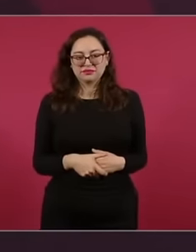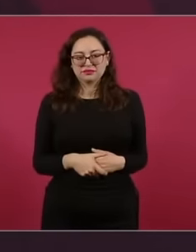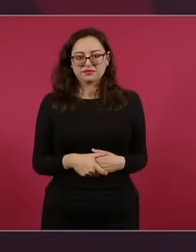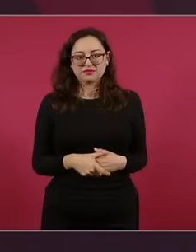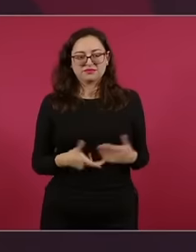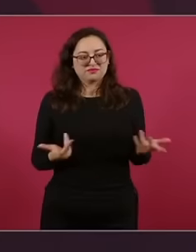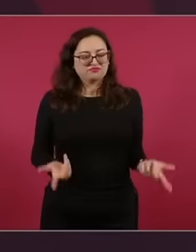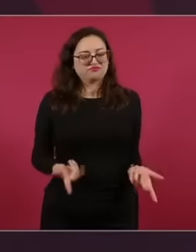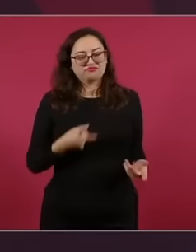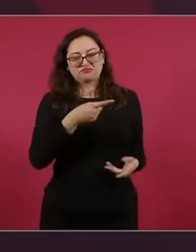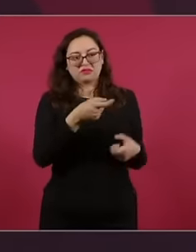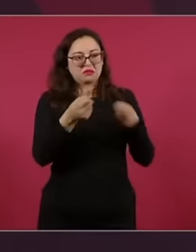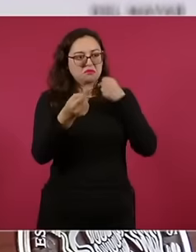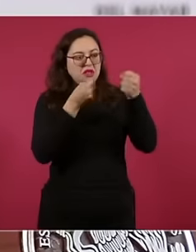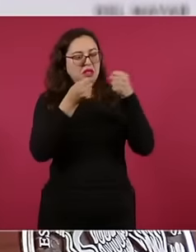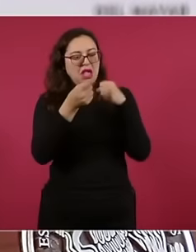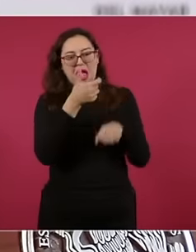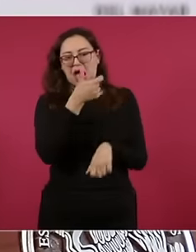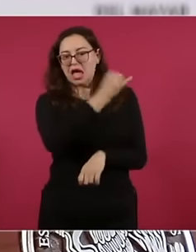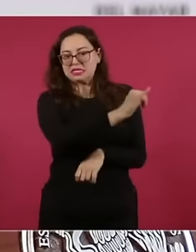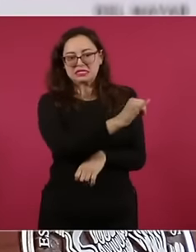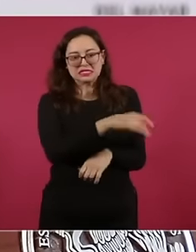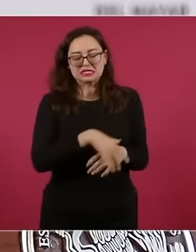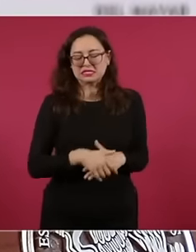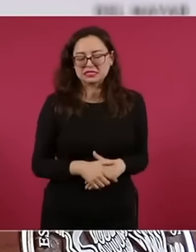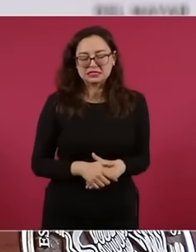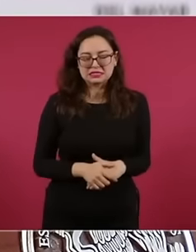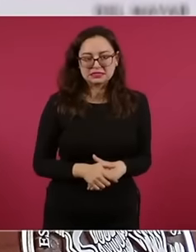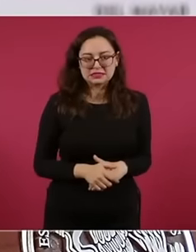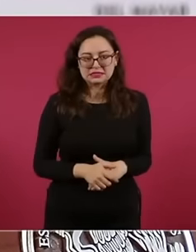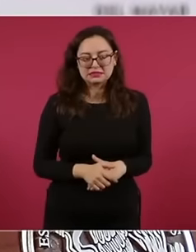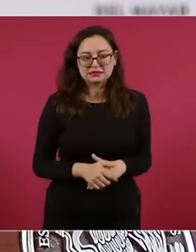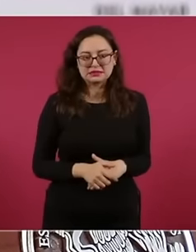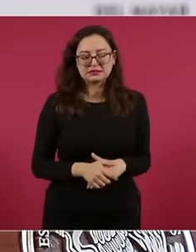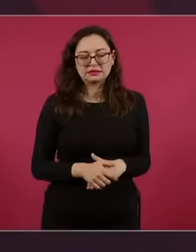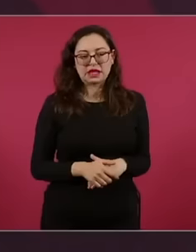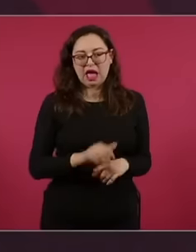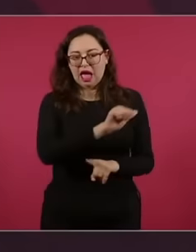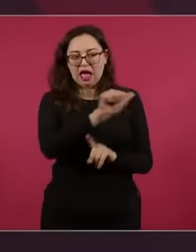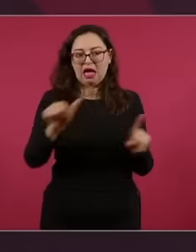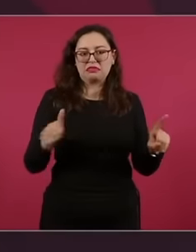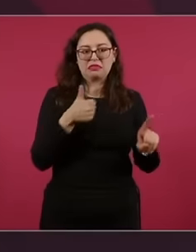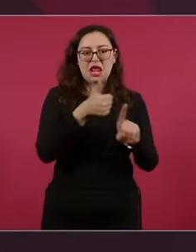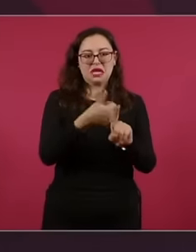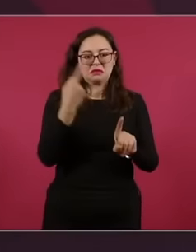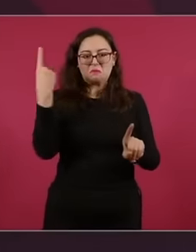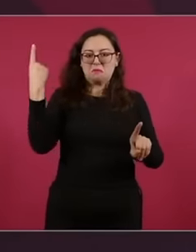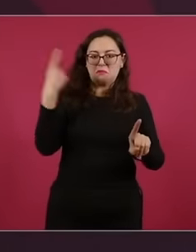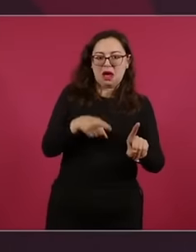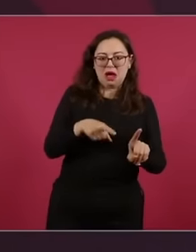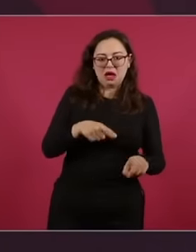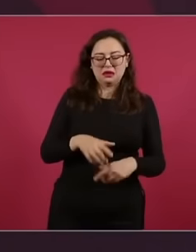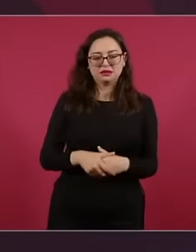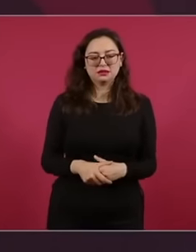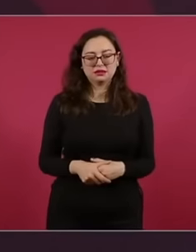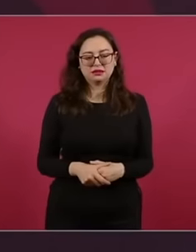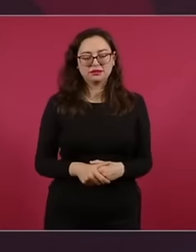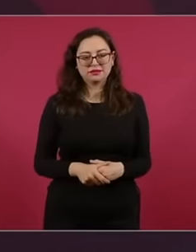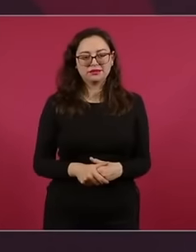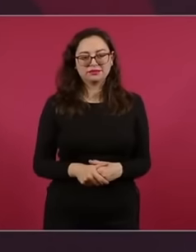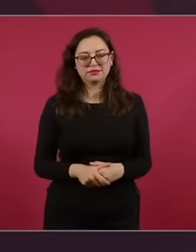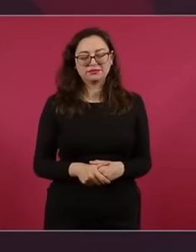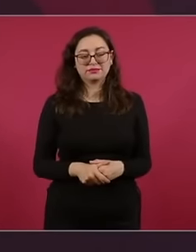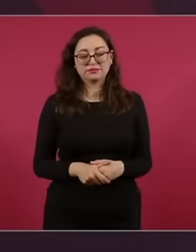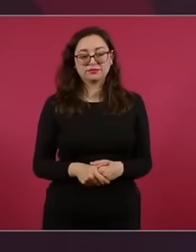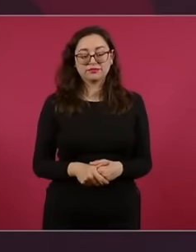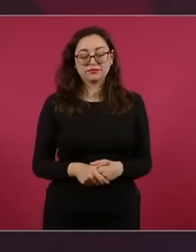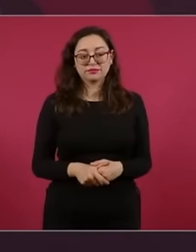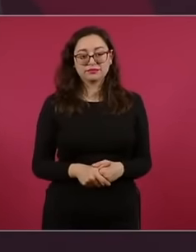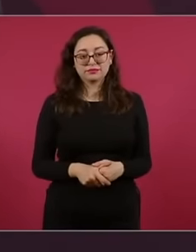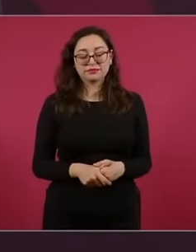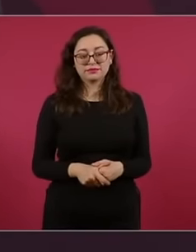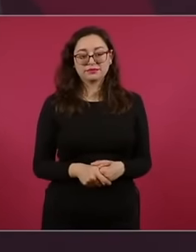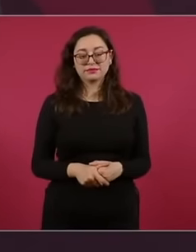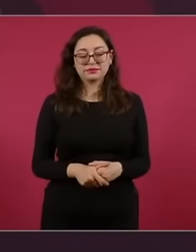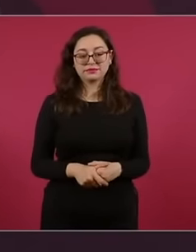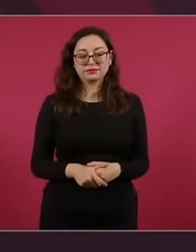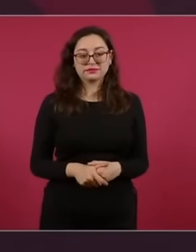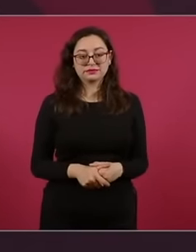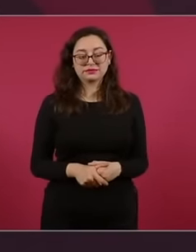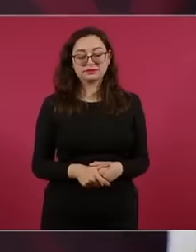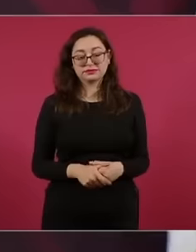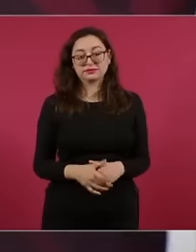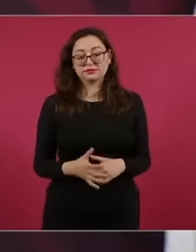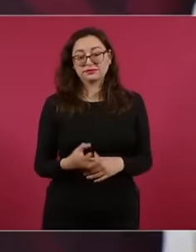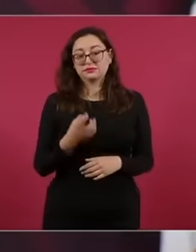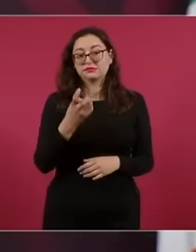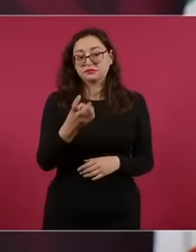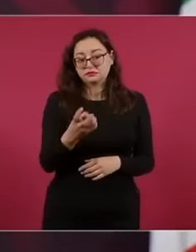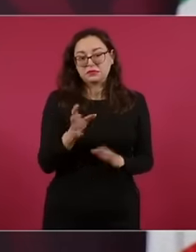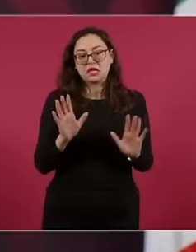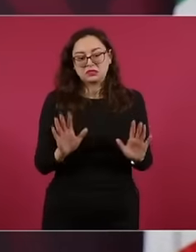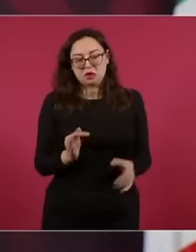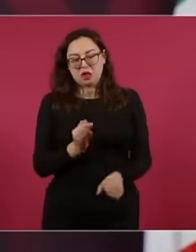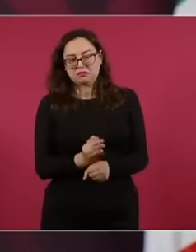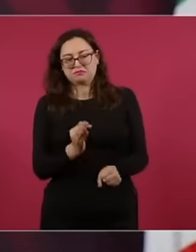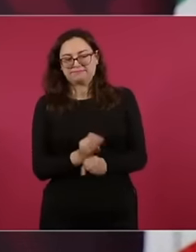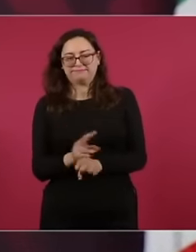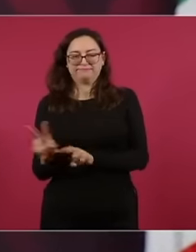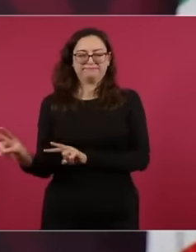Consigna So that's what is happening let's wait fortunately